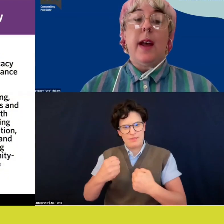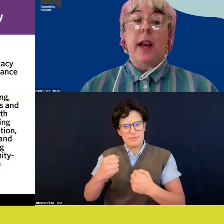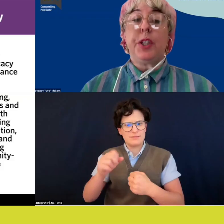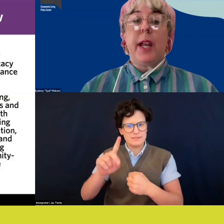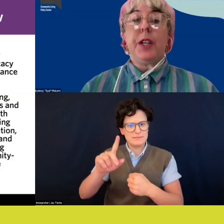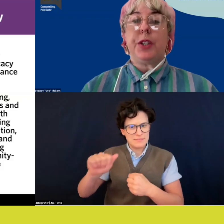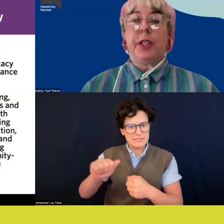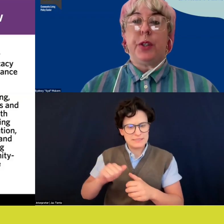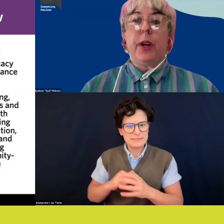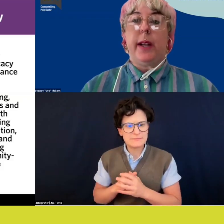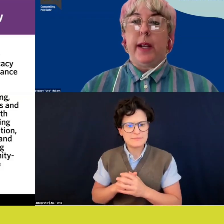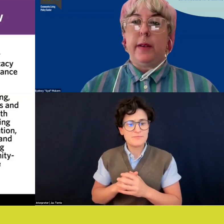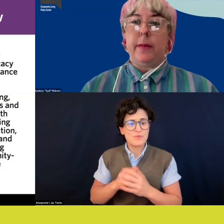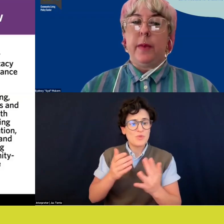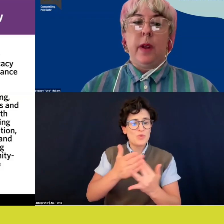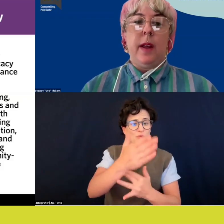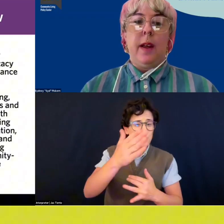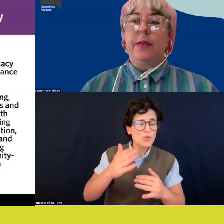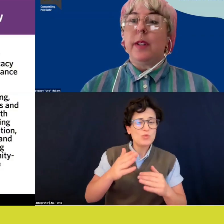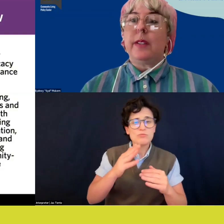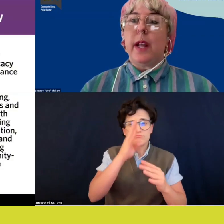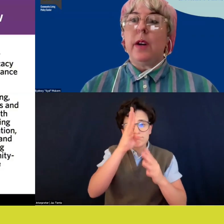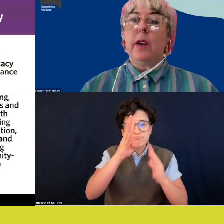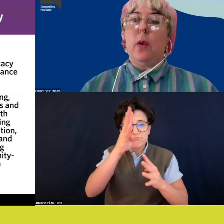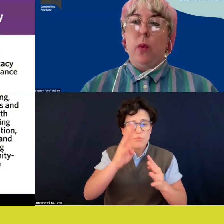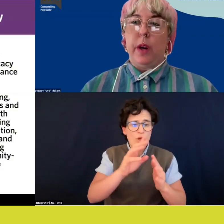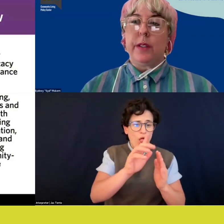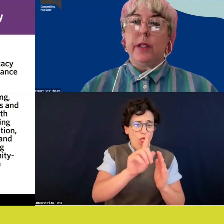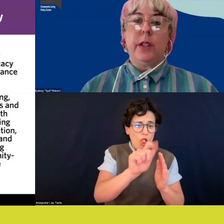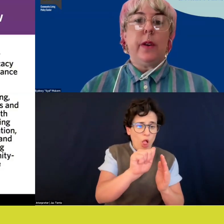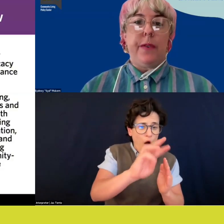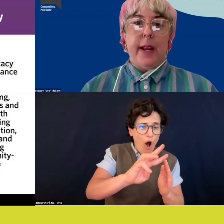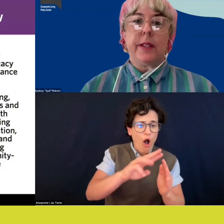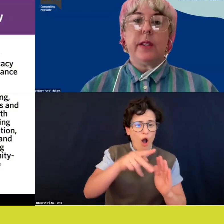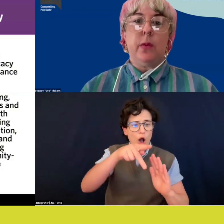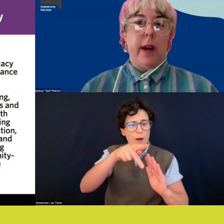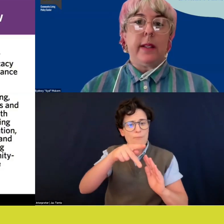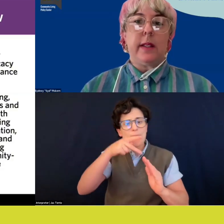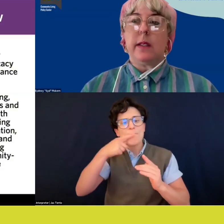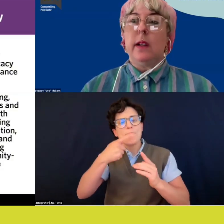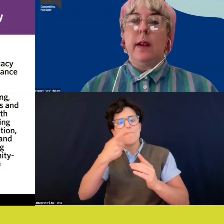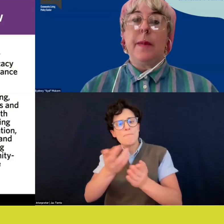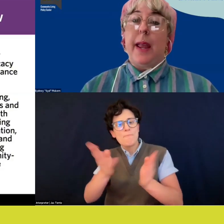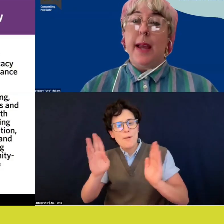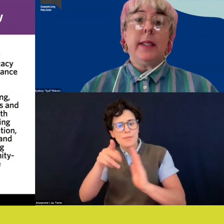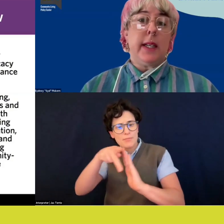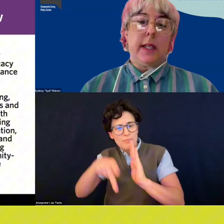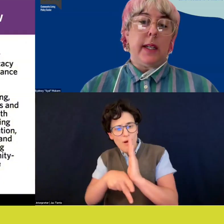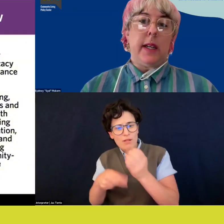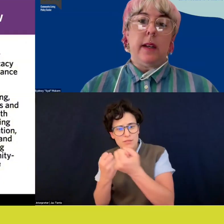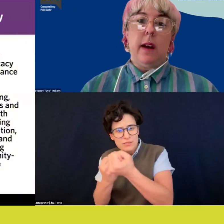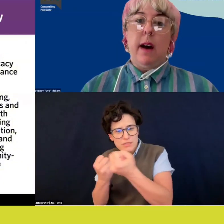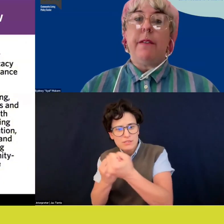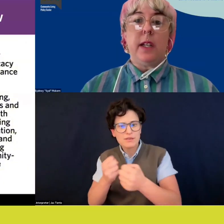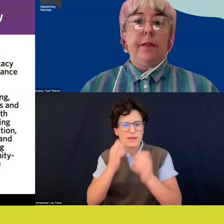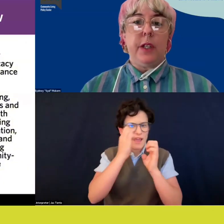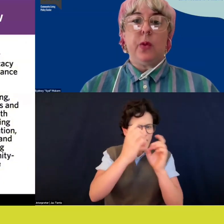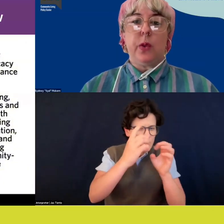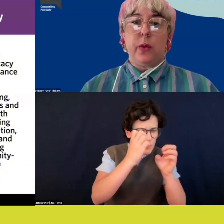education, and training, The Center works to advance the rights and dignity of individuals